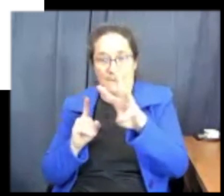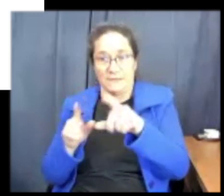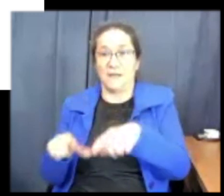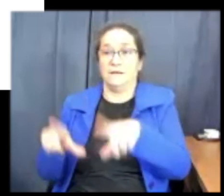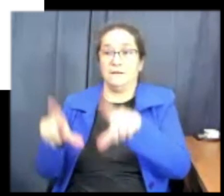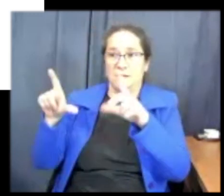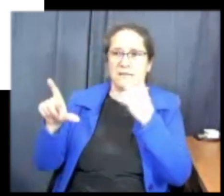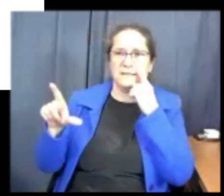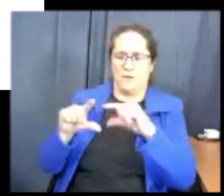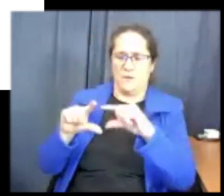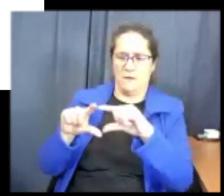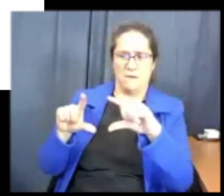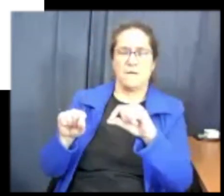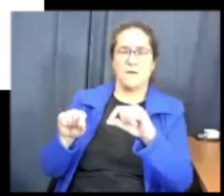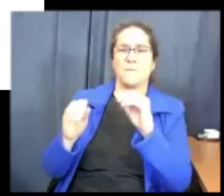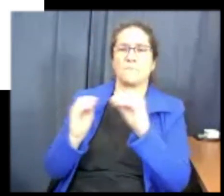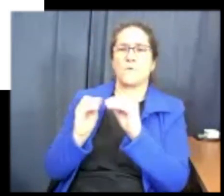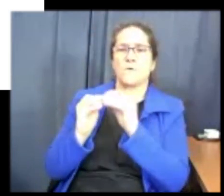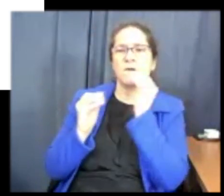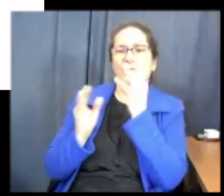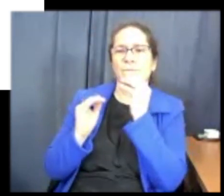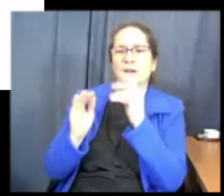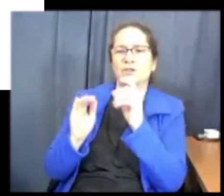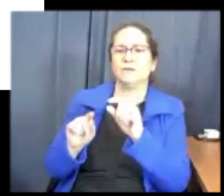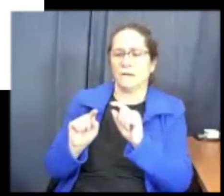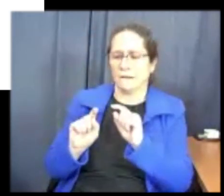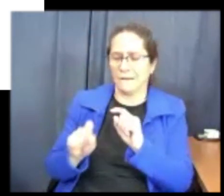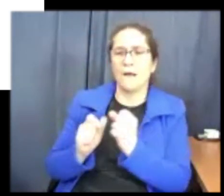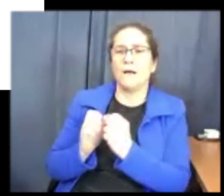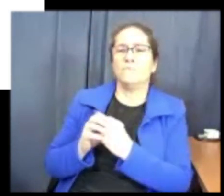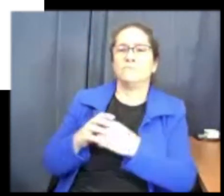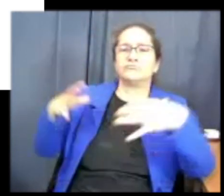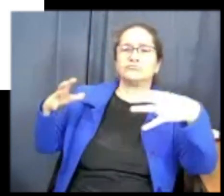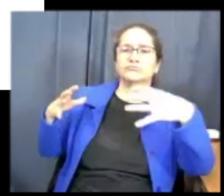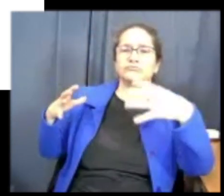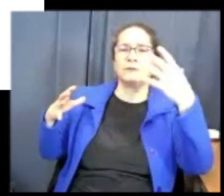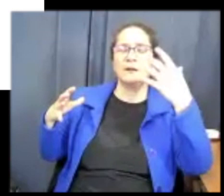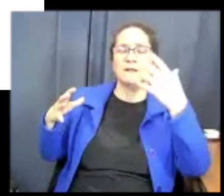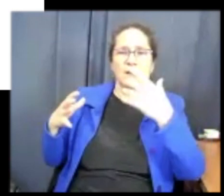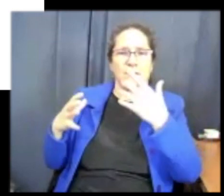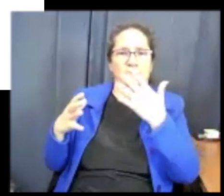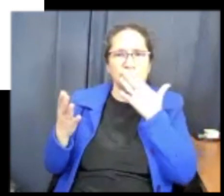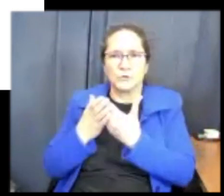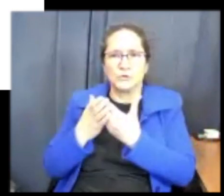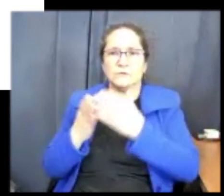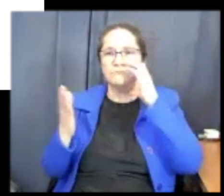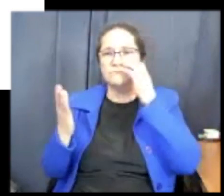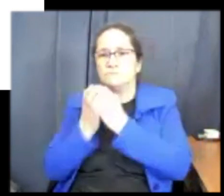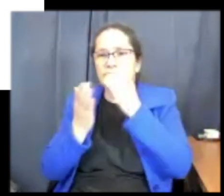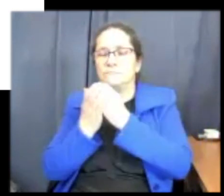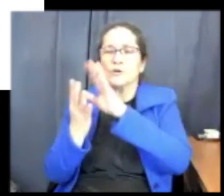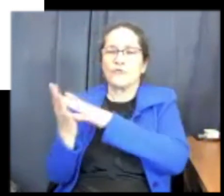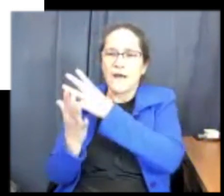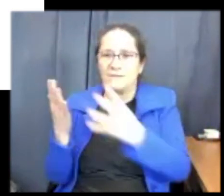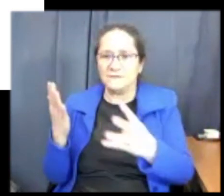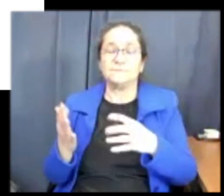tabs really have some great additional information, including those wonderful graphs that you showed us. And I'm so thankful that you shared